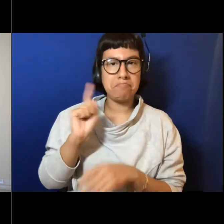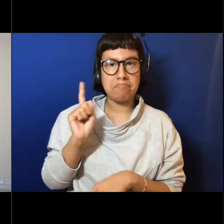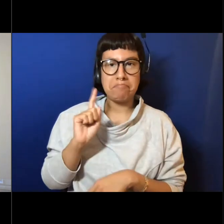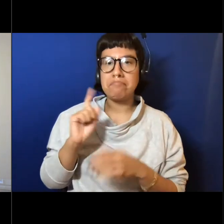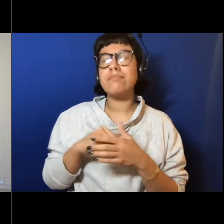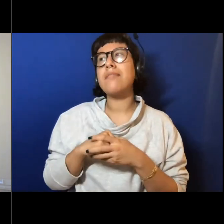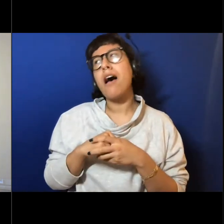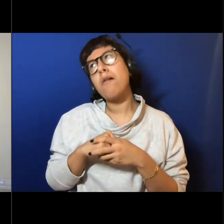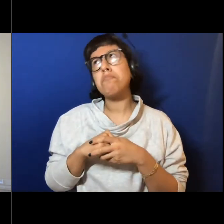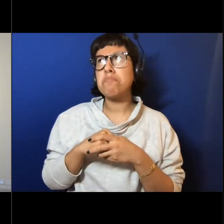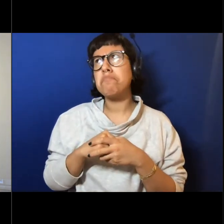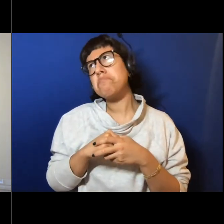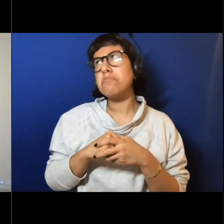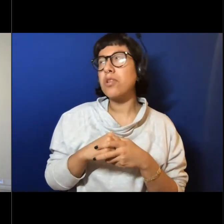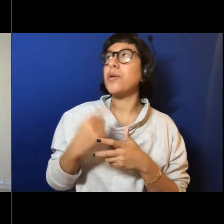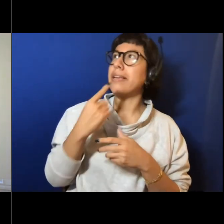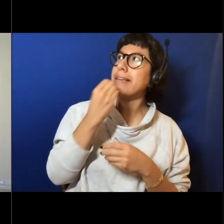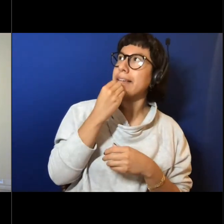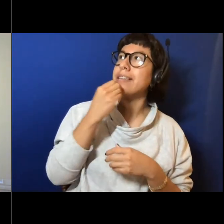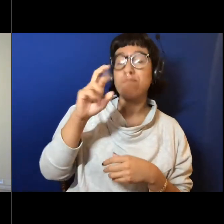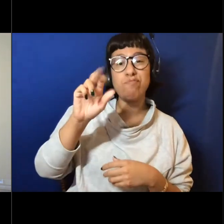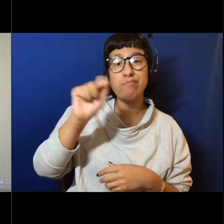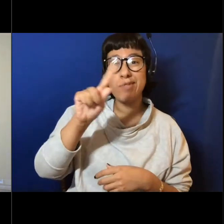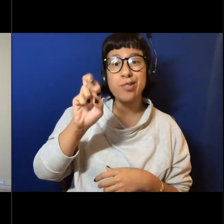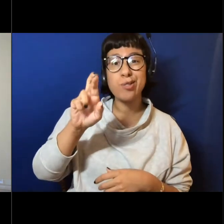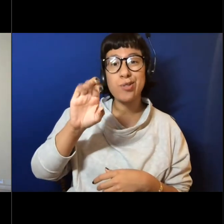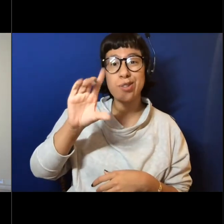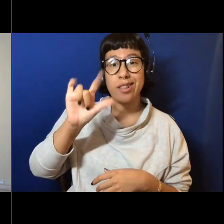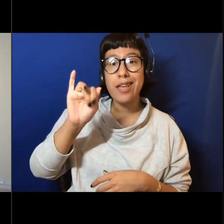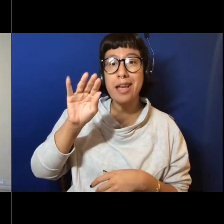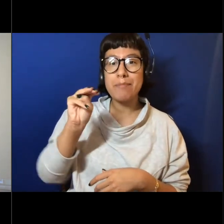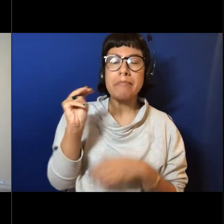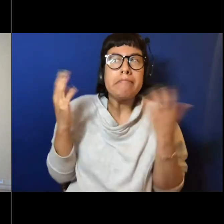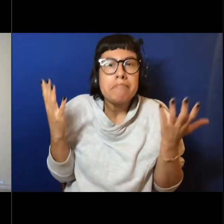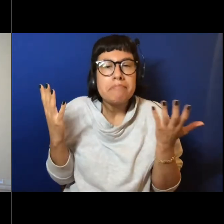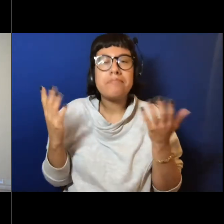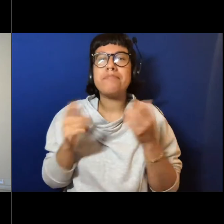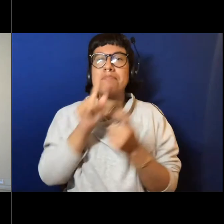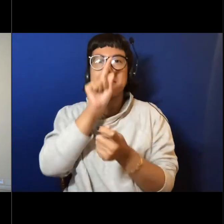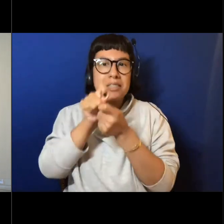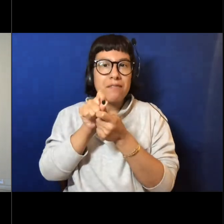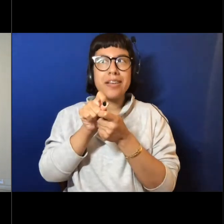I mean, we eat a lot of them we eat razor clams. So yeah, I would say, I can't think of any specifics right now.